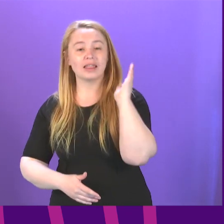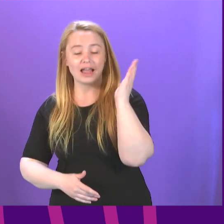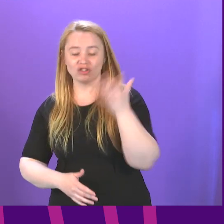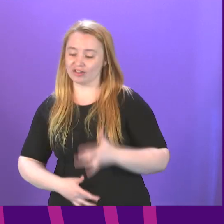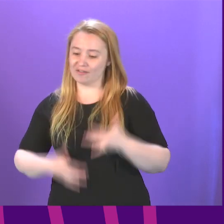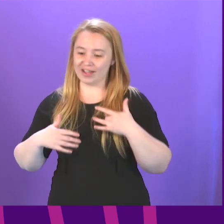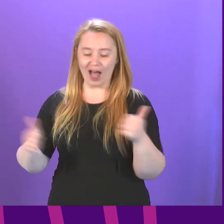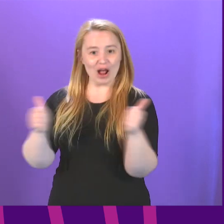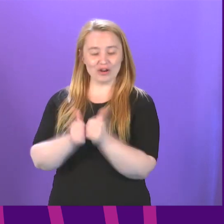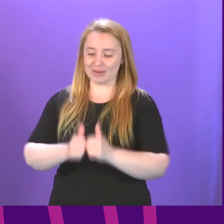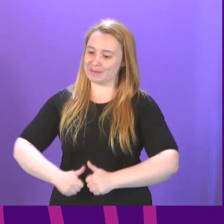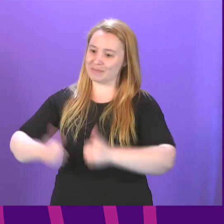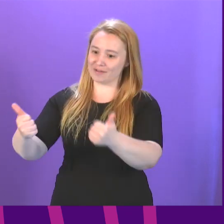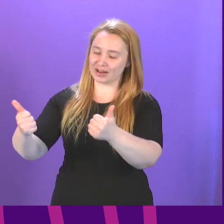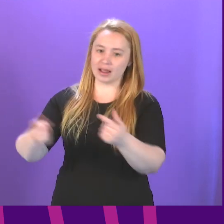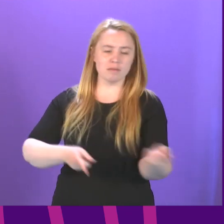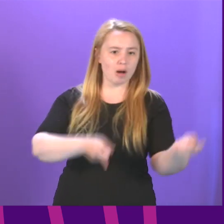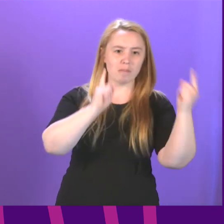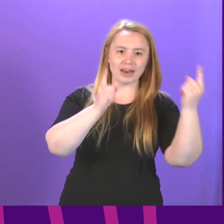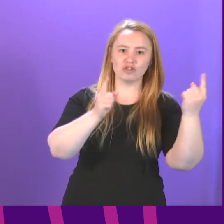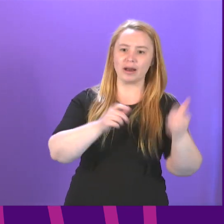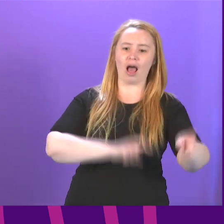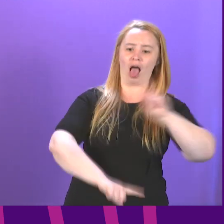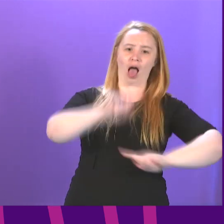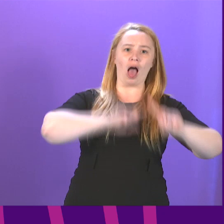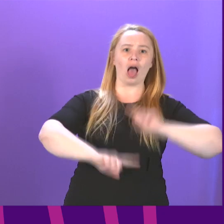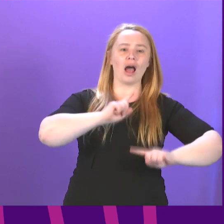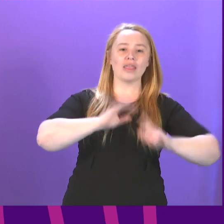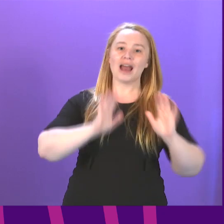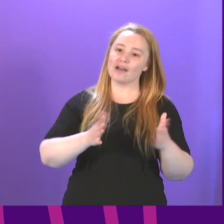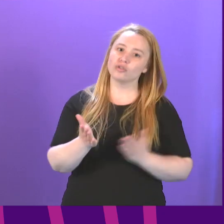only for management to go back on that and for the situation to escalate to industrial action